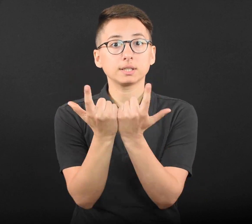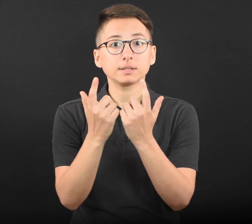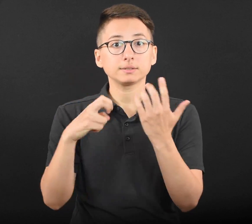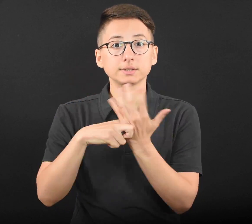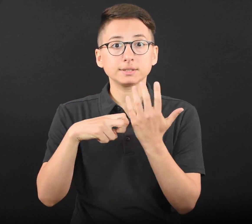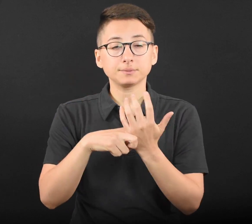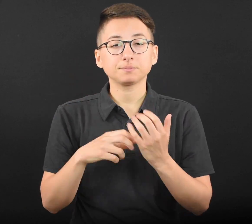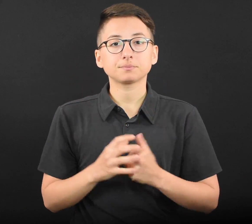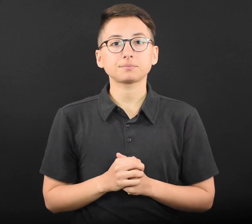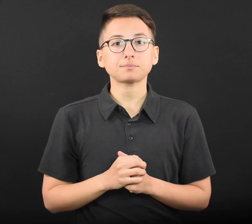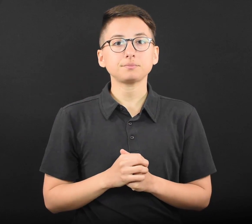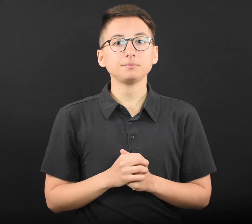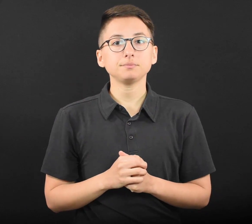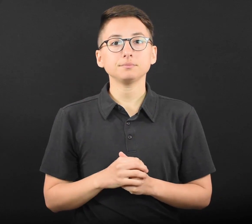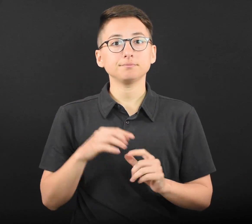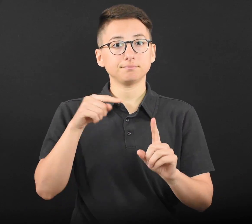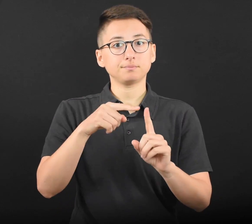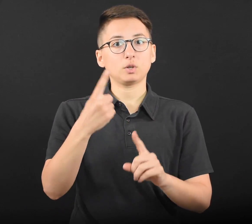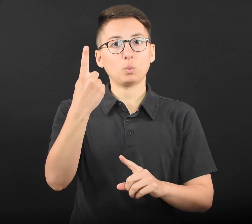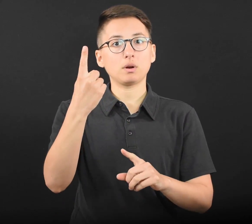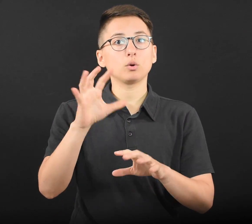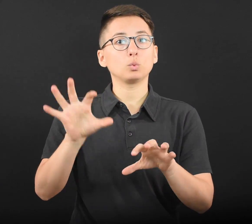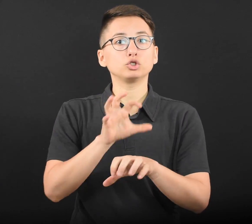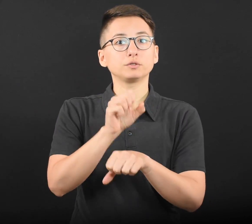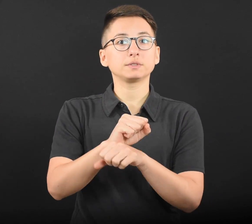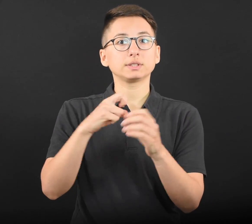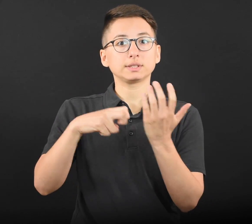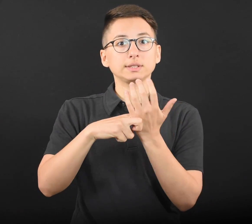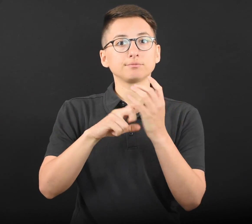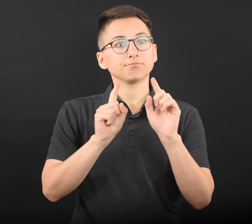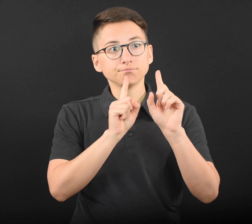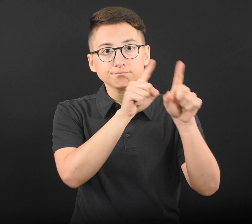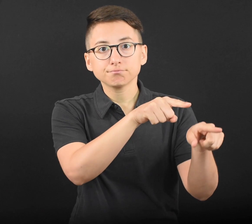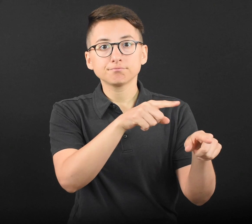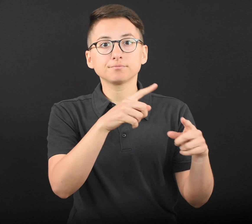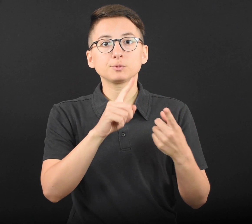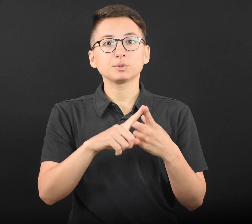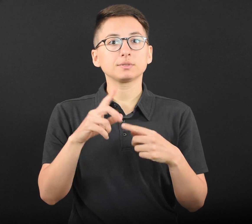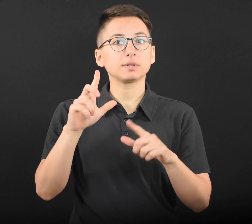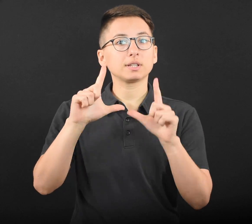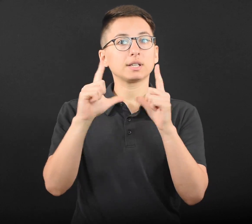Eligible for one reserved ticket to attend a Northwoods League baseball game during the